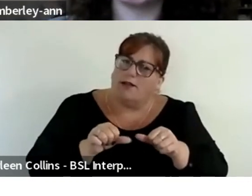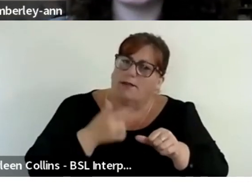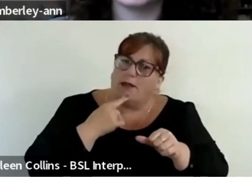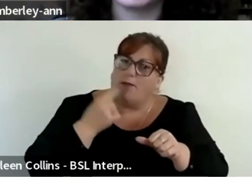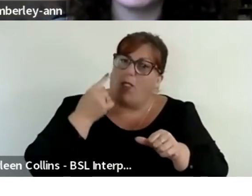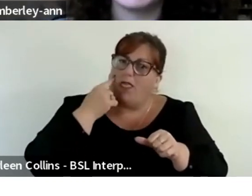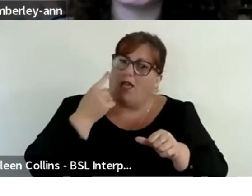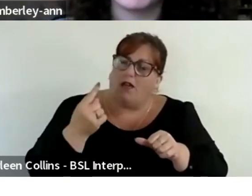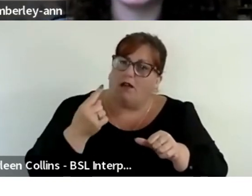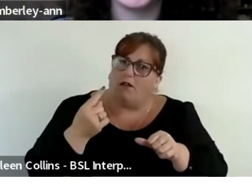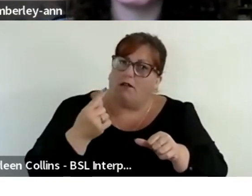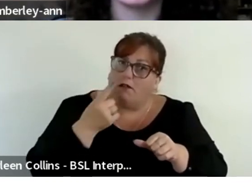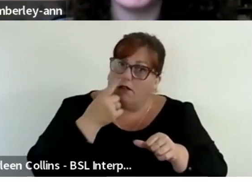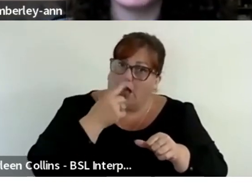around it and the team culture as well.